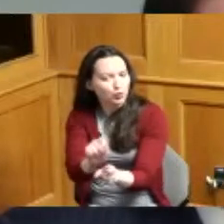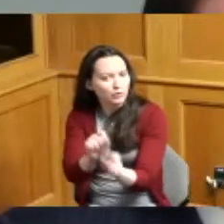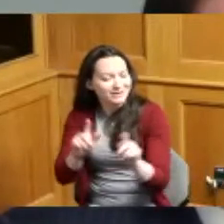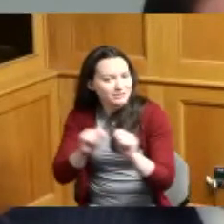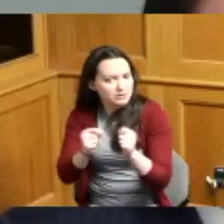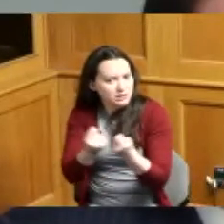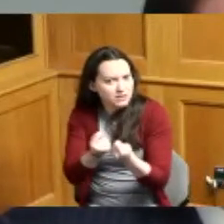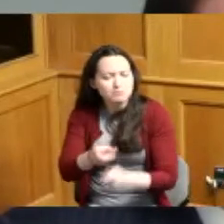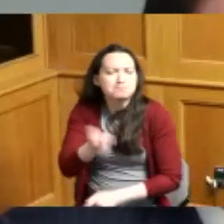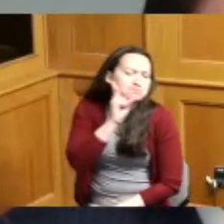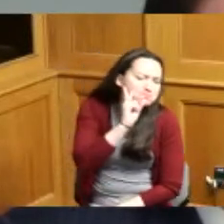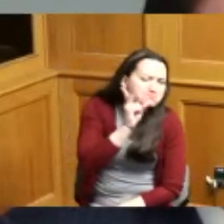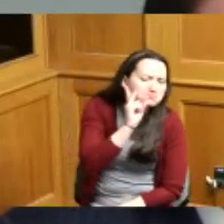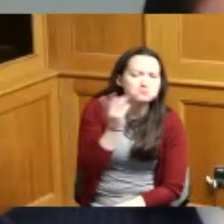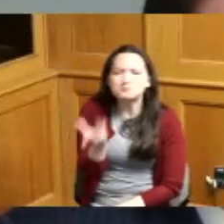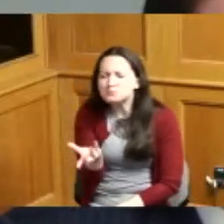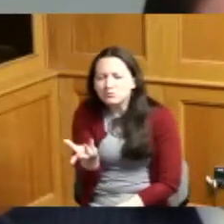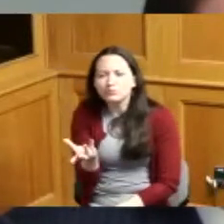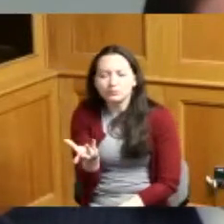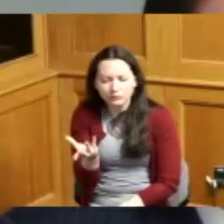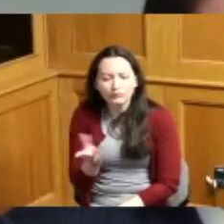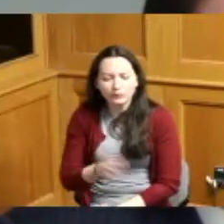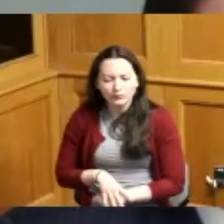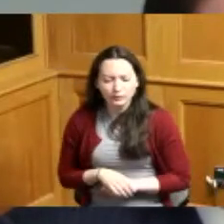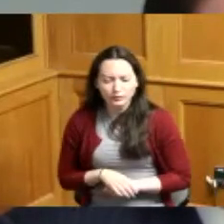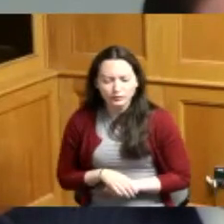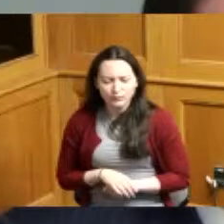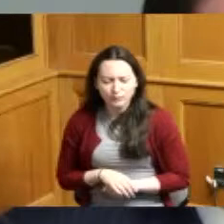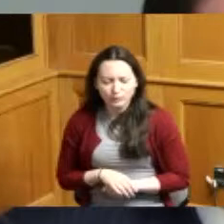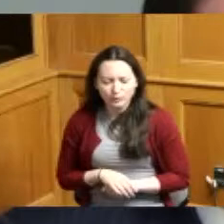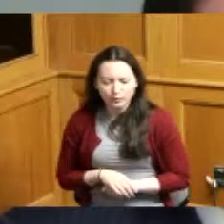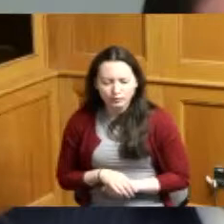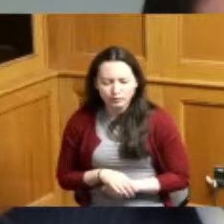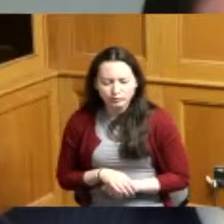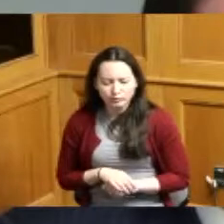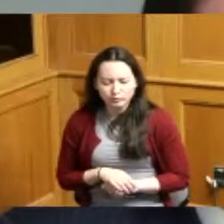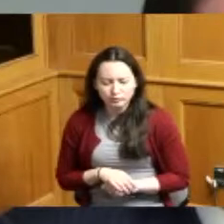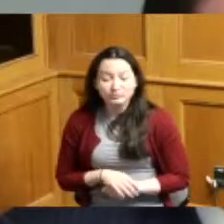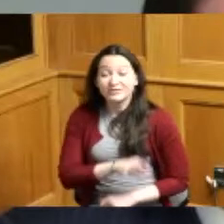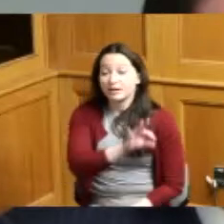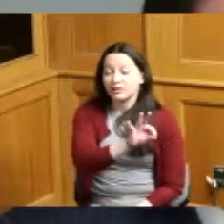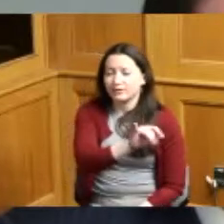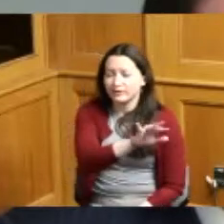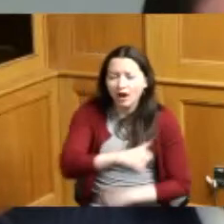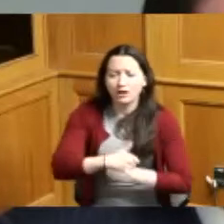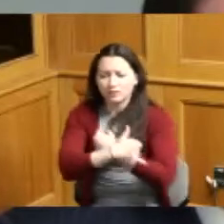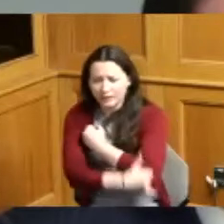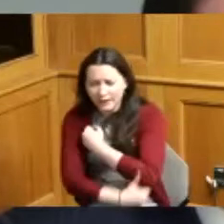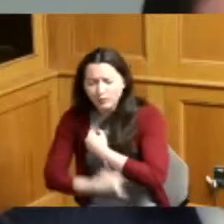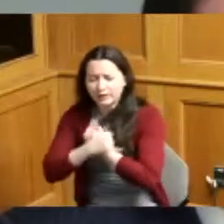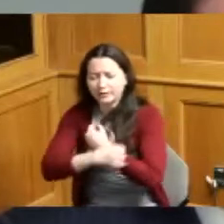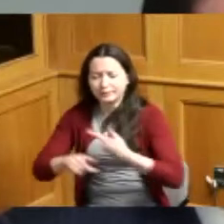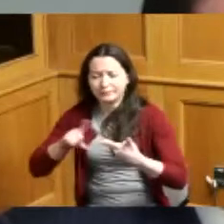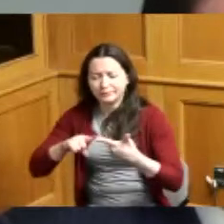make sure that there are um that between FIFA the county and and the Bengals that work out a